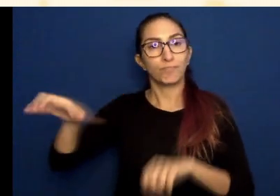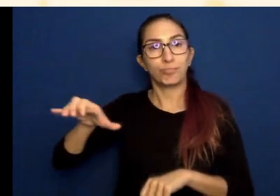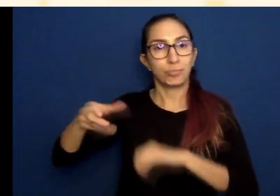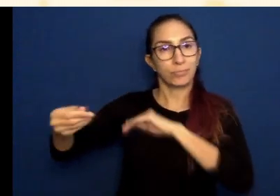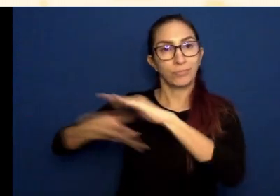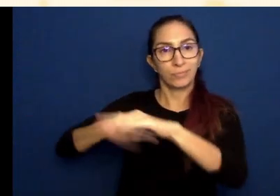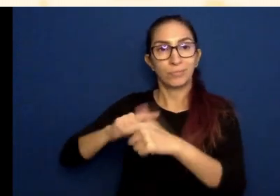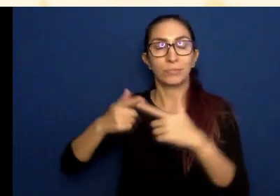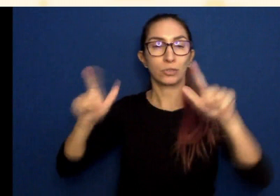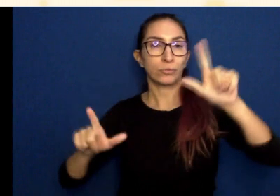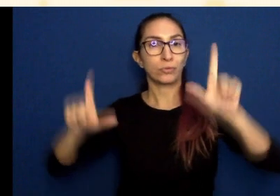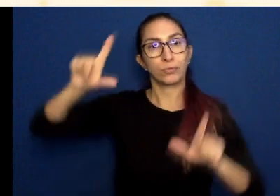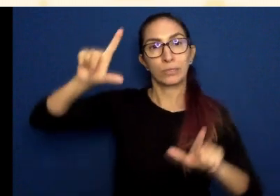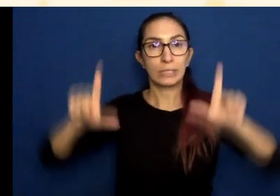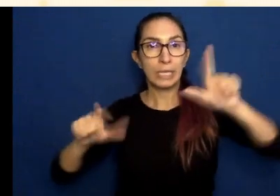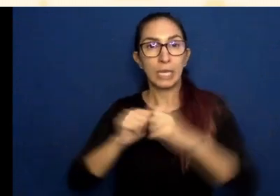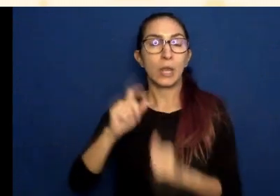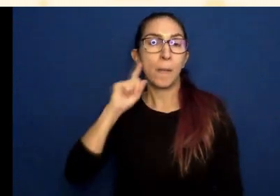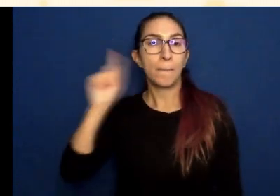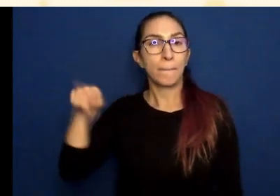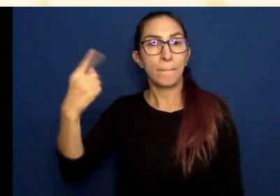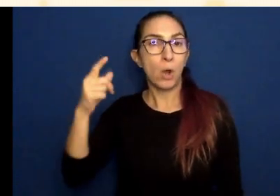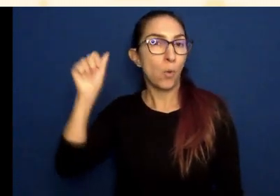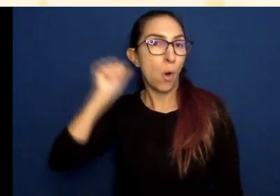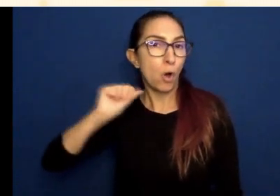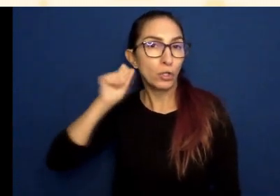Then there are things like volume control, a haptic keyboard,